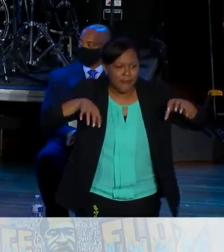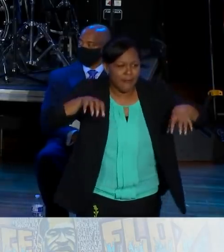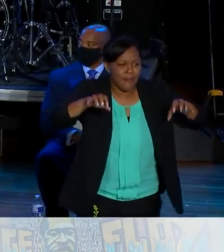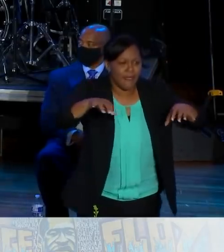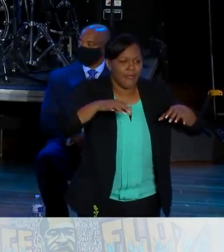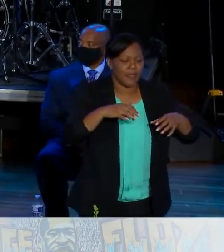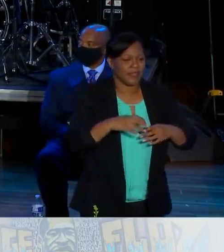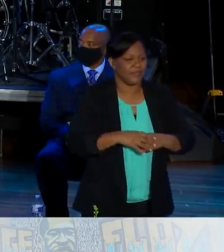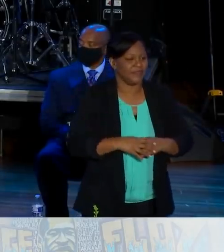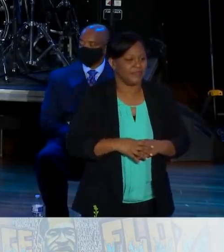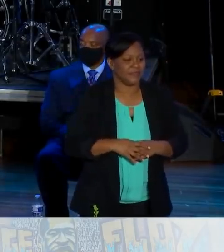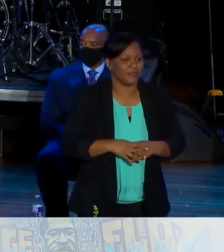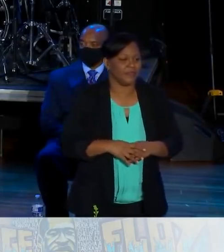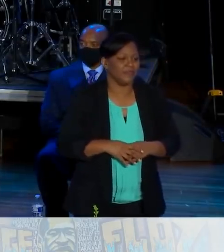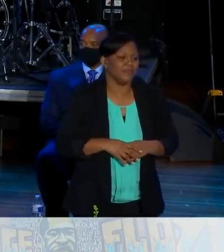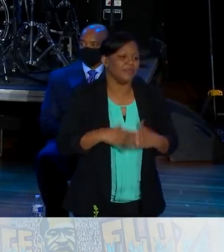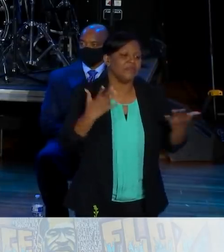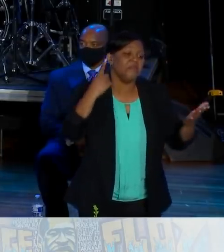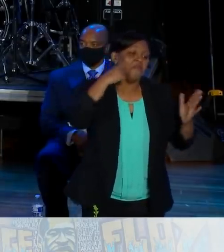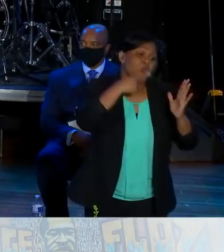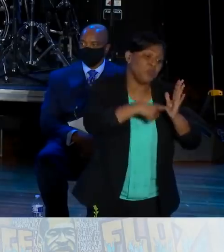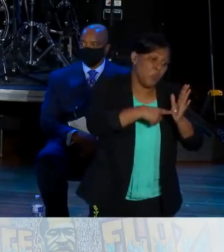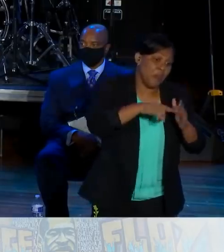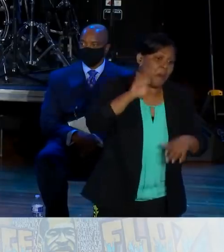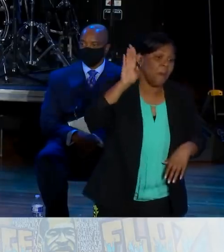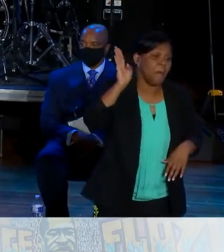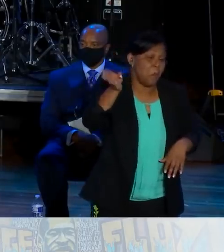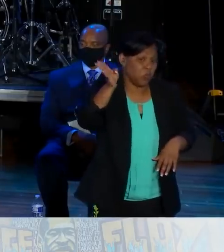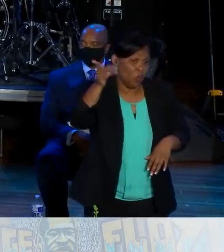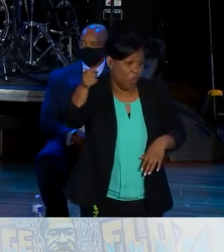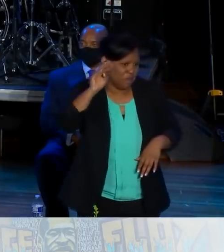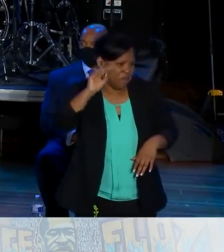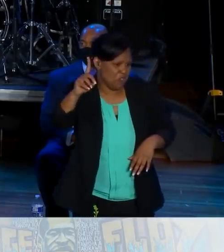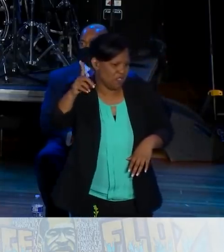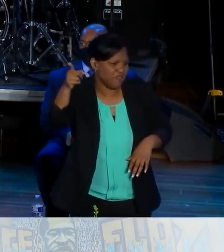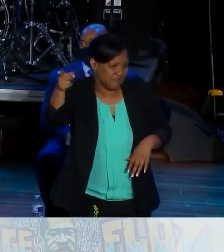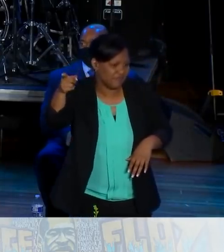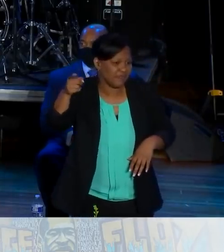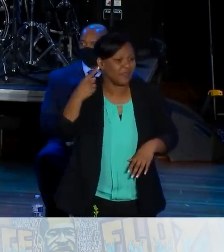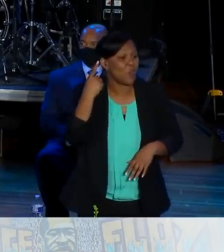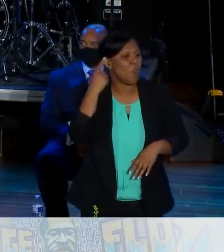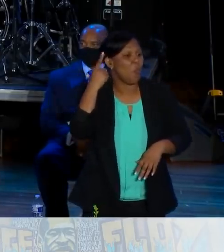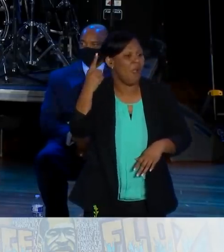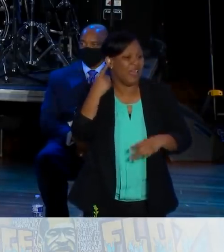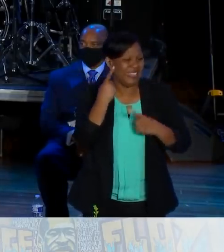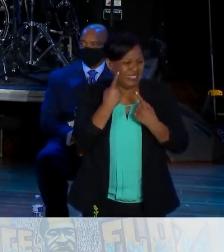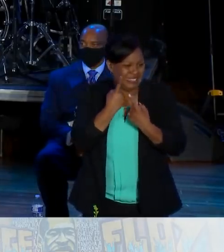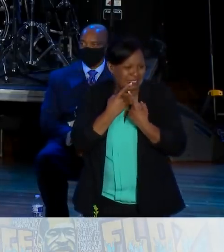WE NEED TO GO BACK TO CONSENT DECREES. AND JAMAL BROWN AND HE WAS